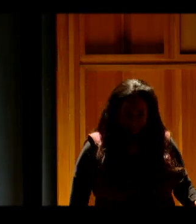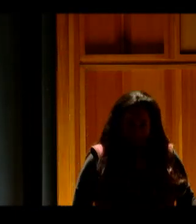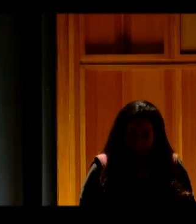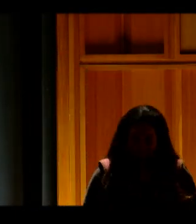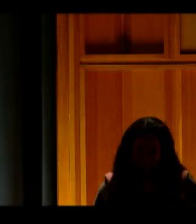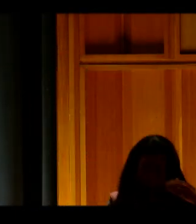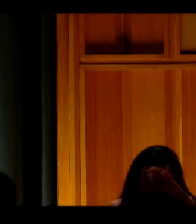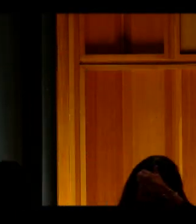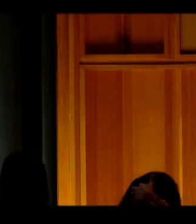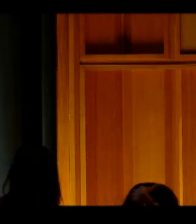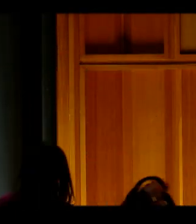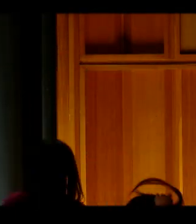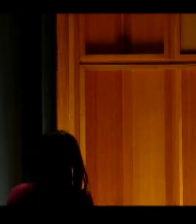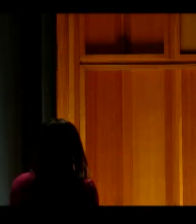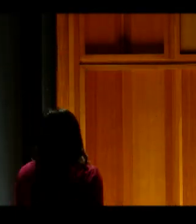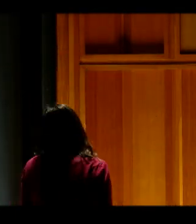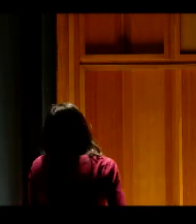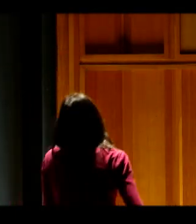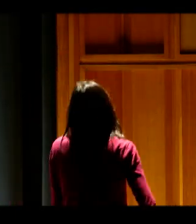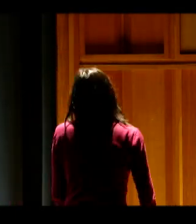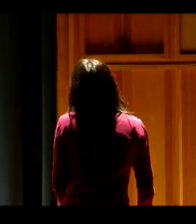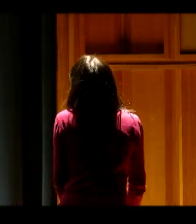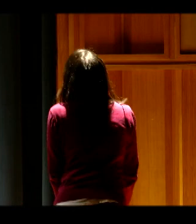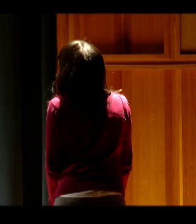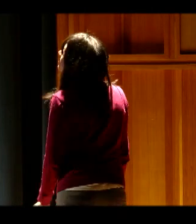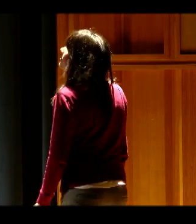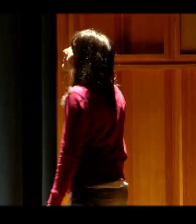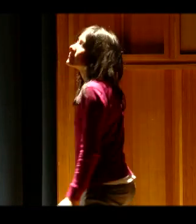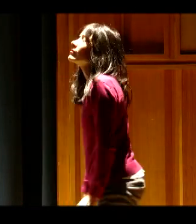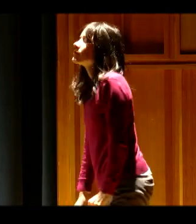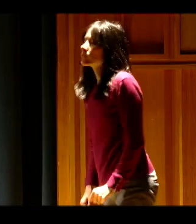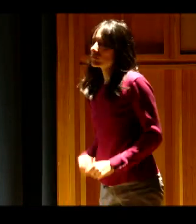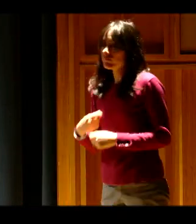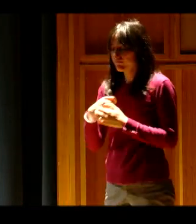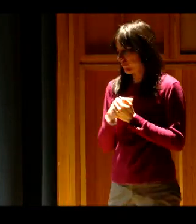we've heard from Ken and others that we must collectively rise to the climate change challenge.